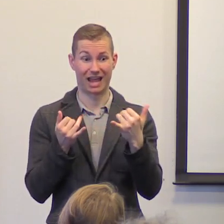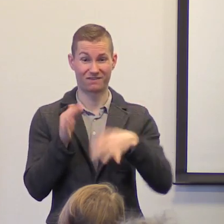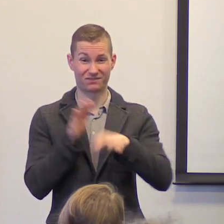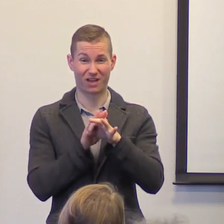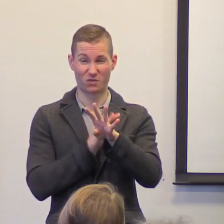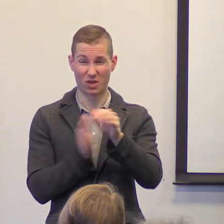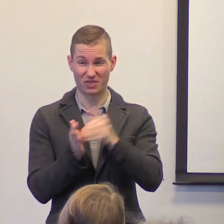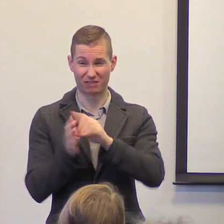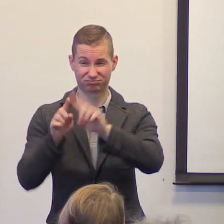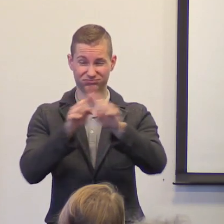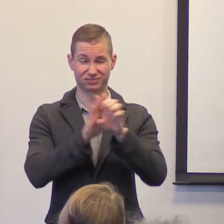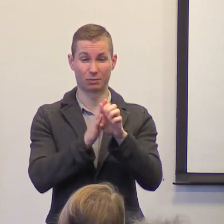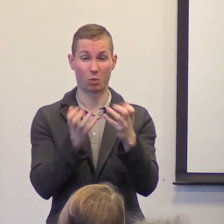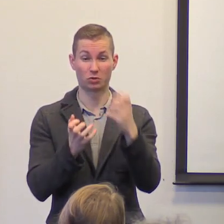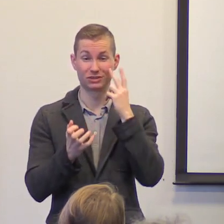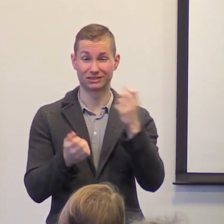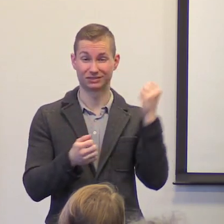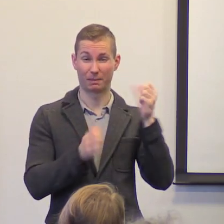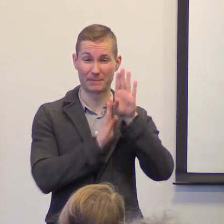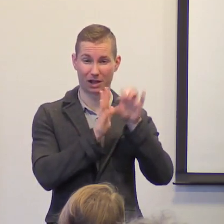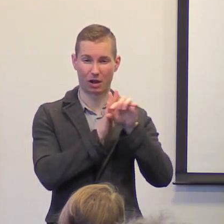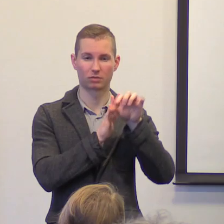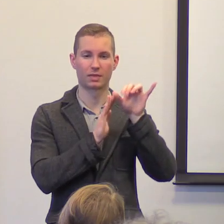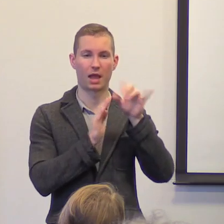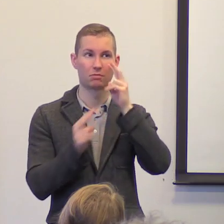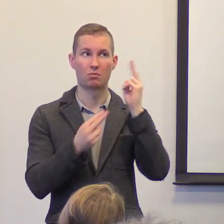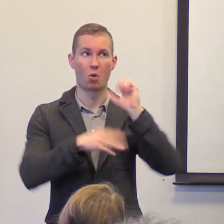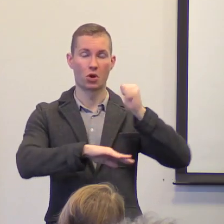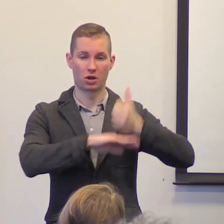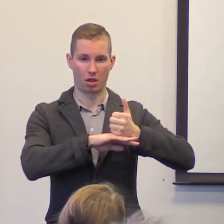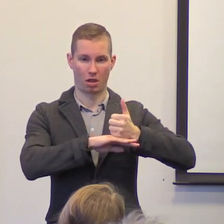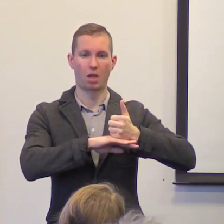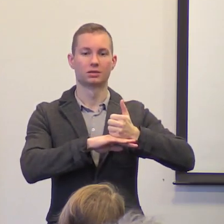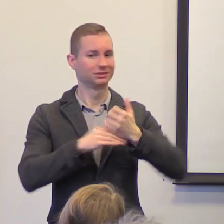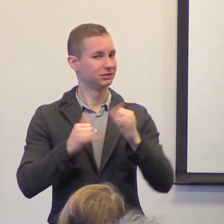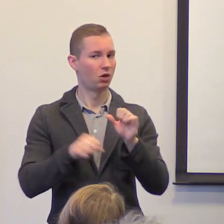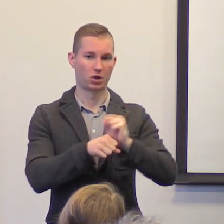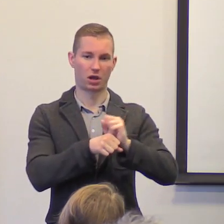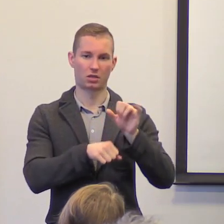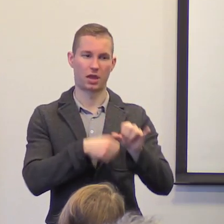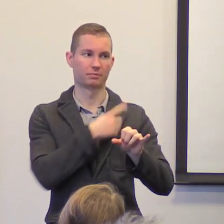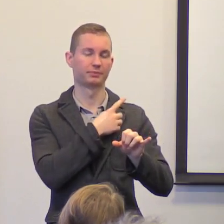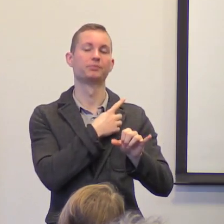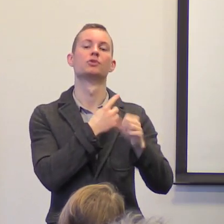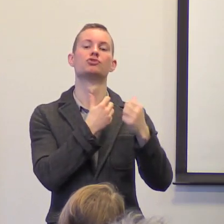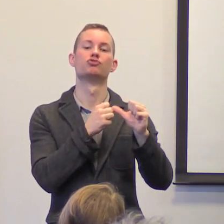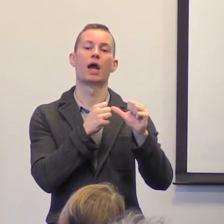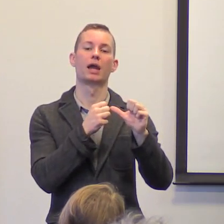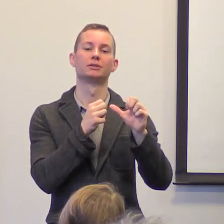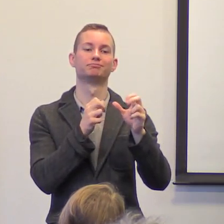And what you see in the background is a memorial that they're putting together, that they're working on still, to commemorate the lynching victims. And this again, it's history.